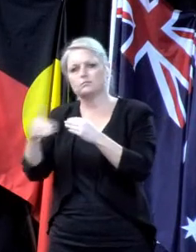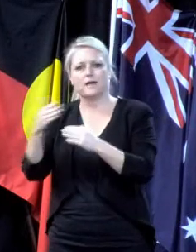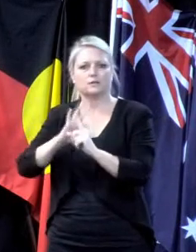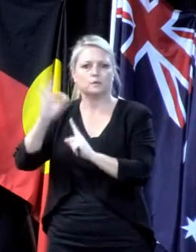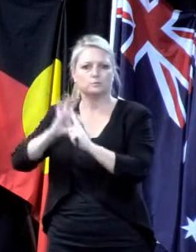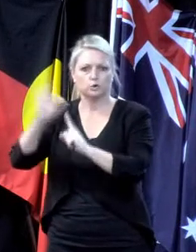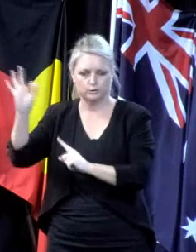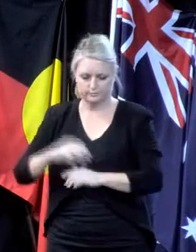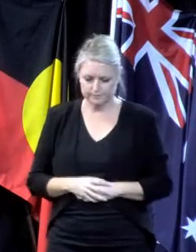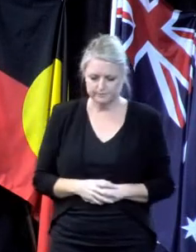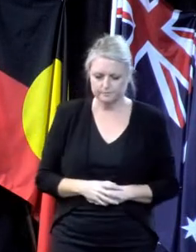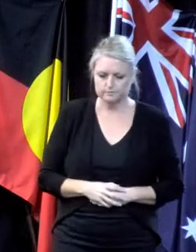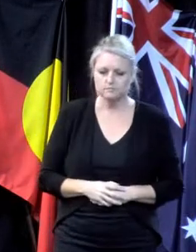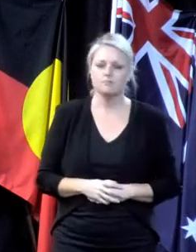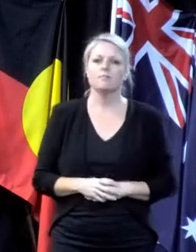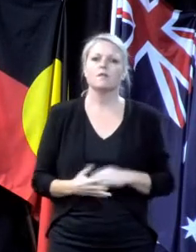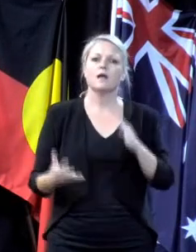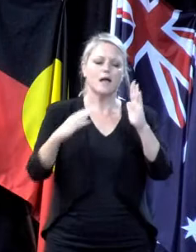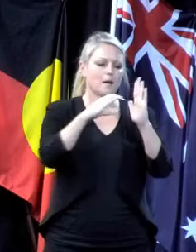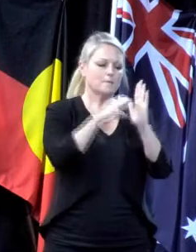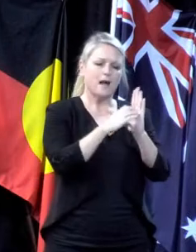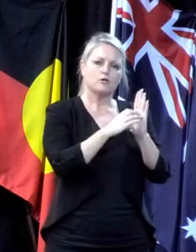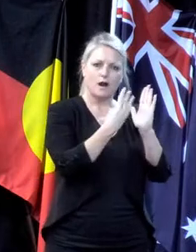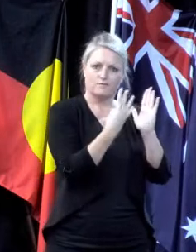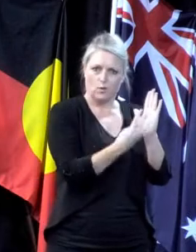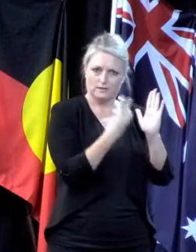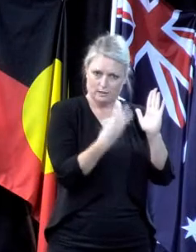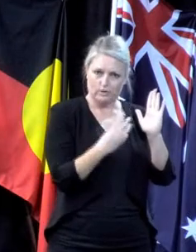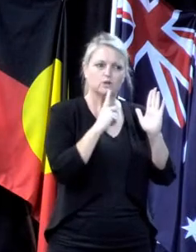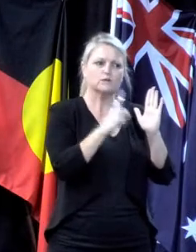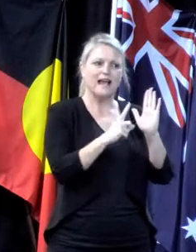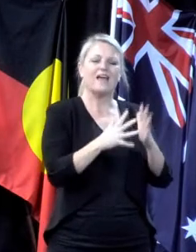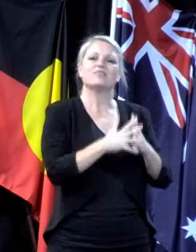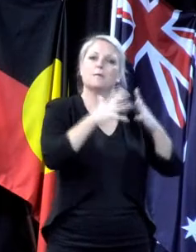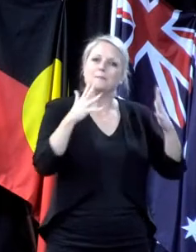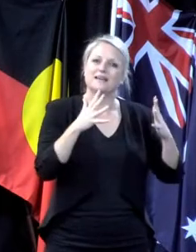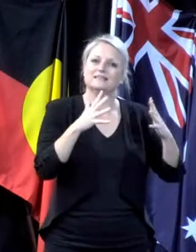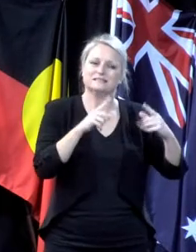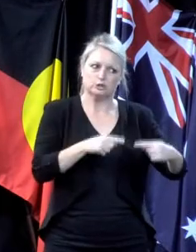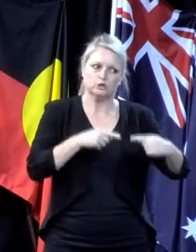you say that the biggest barrier and challenge to implementing inclusive education at Thuringowa State High School